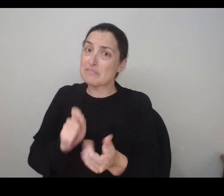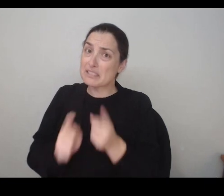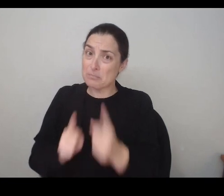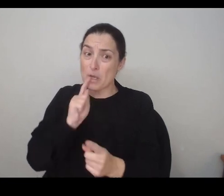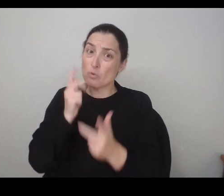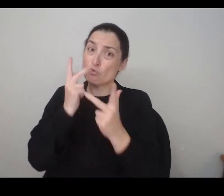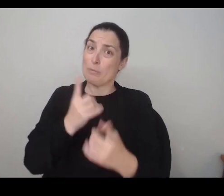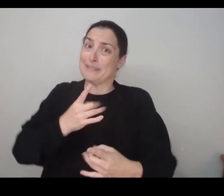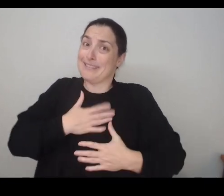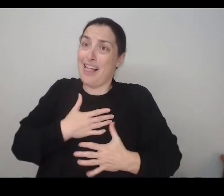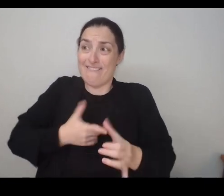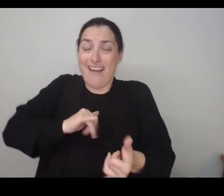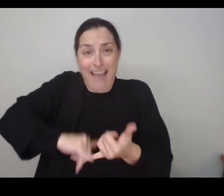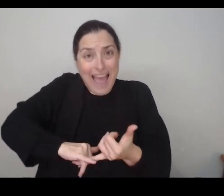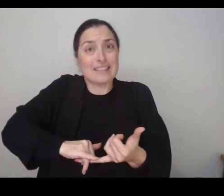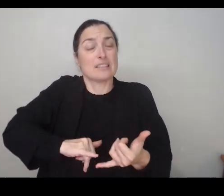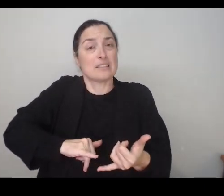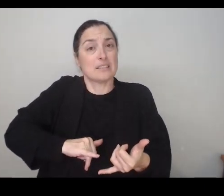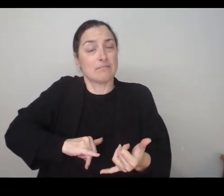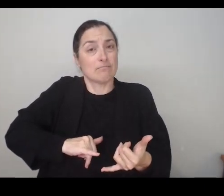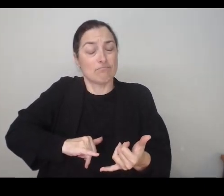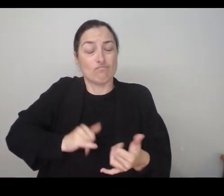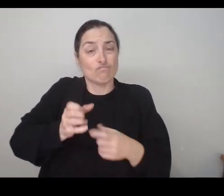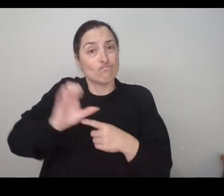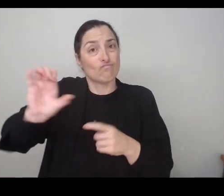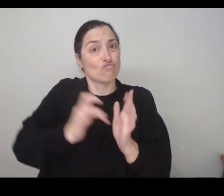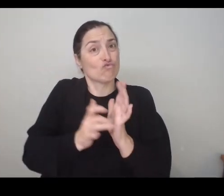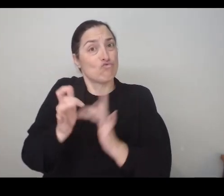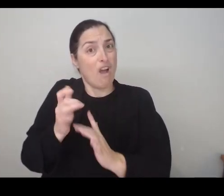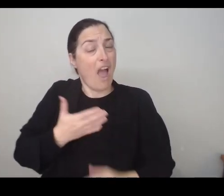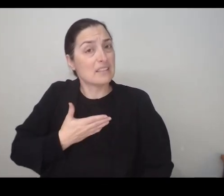this man of sorrow, rejected and acquainted with grief.